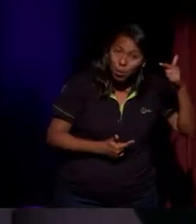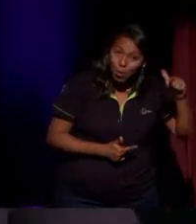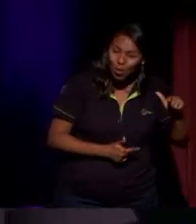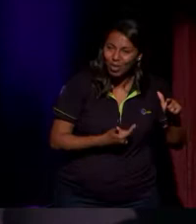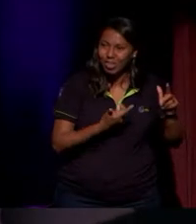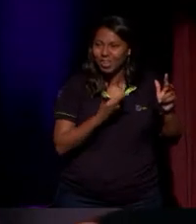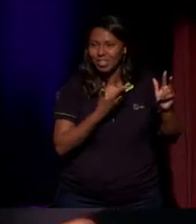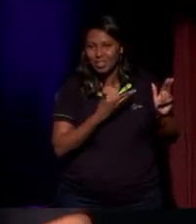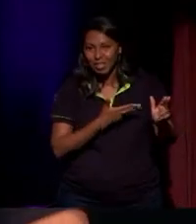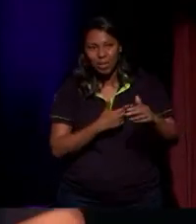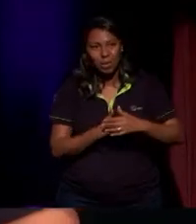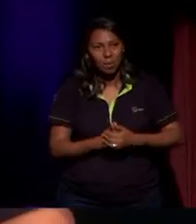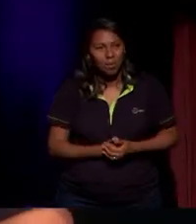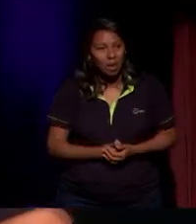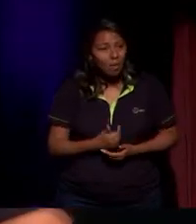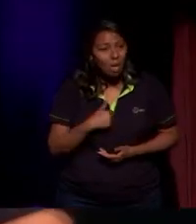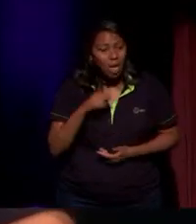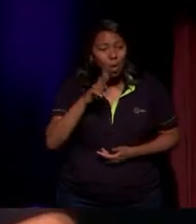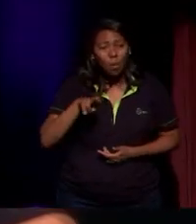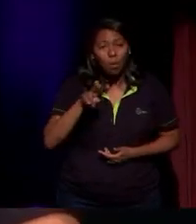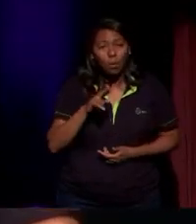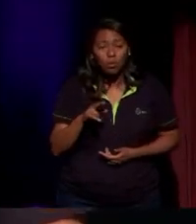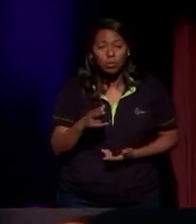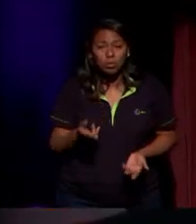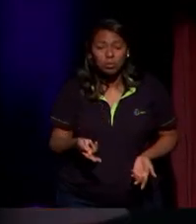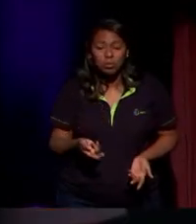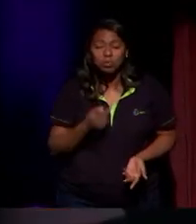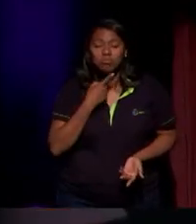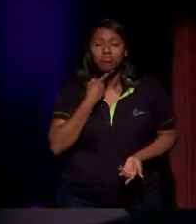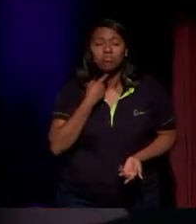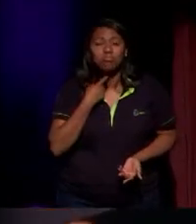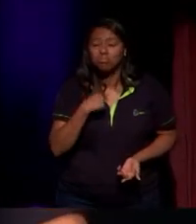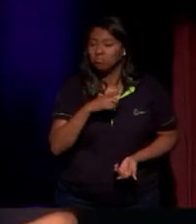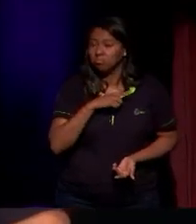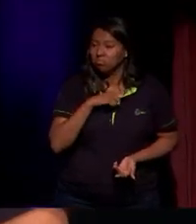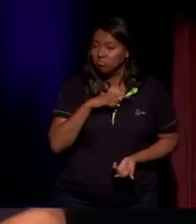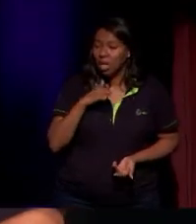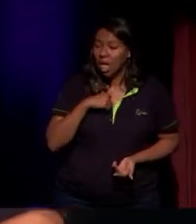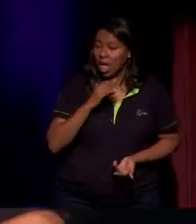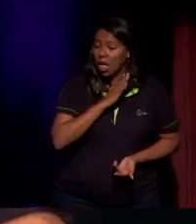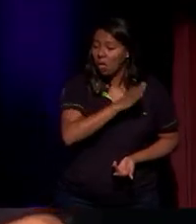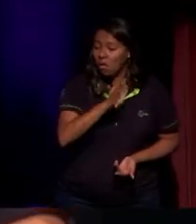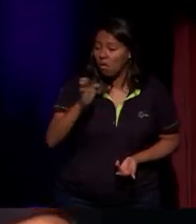I use what I want to use, I go where I want to go,